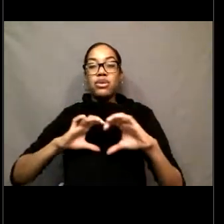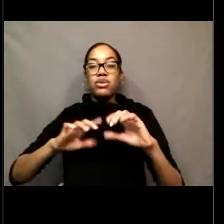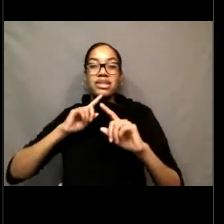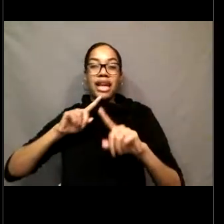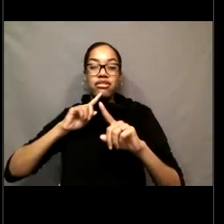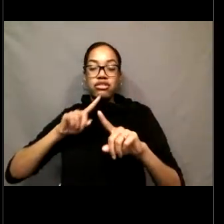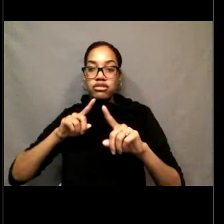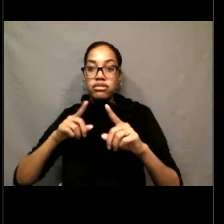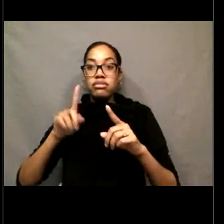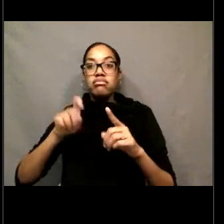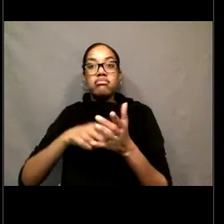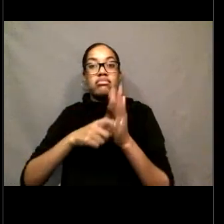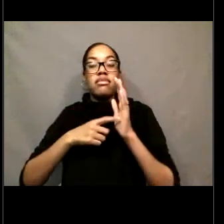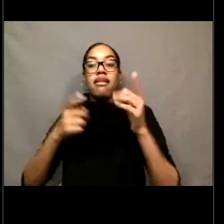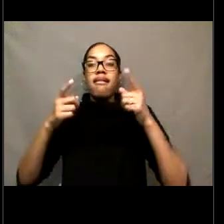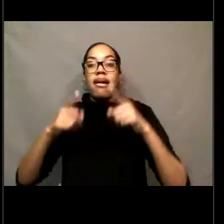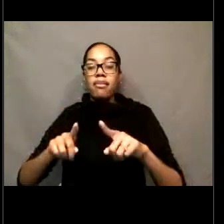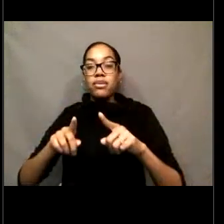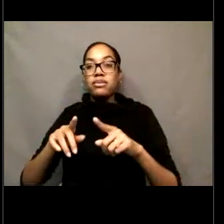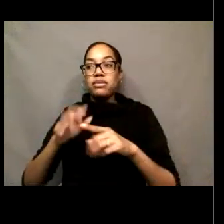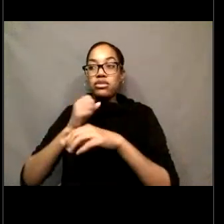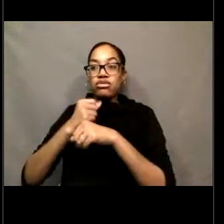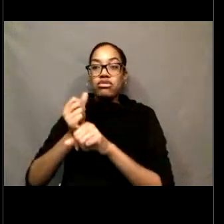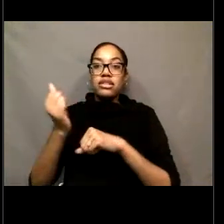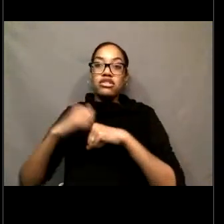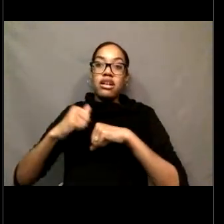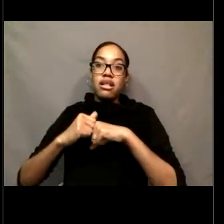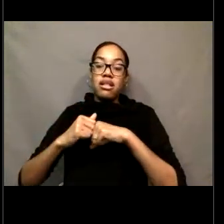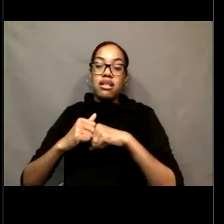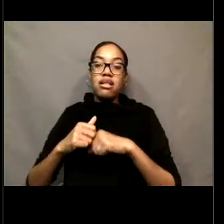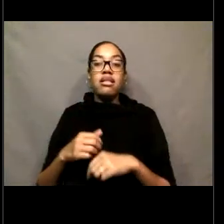in order to have their shell be produced.